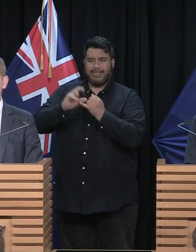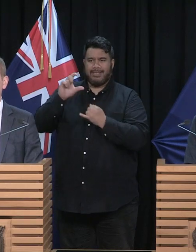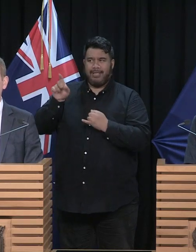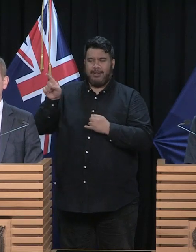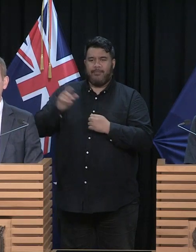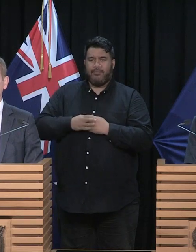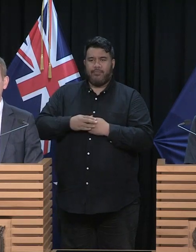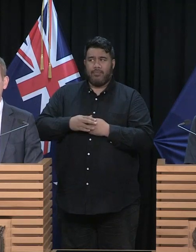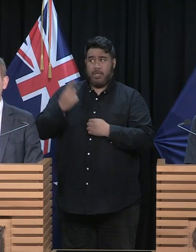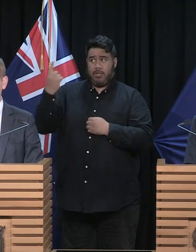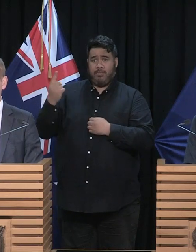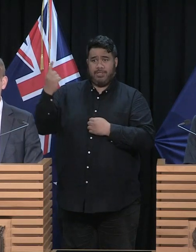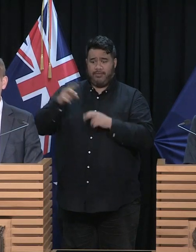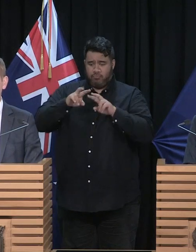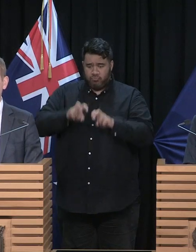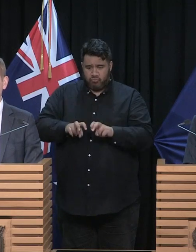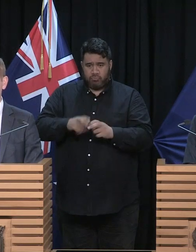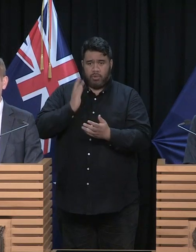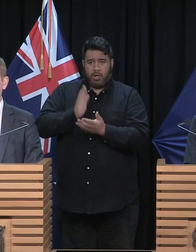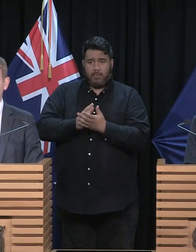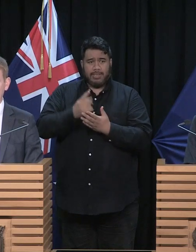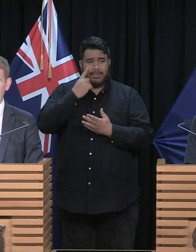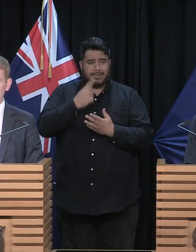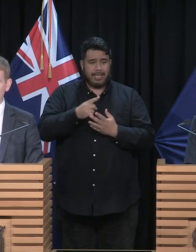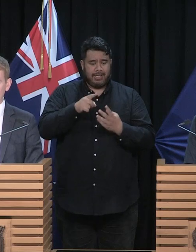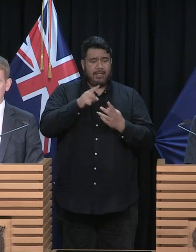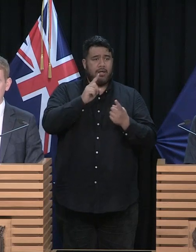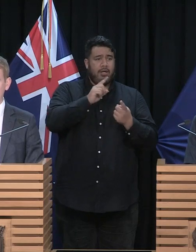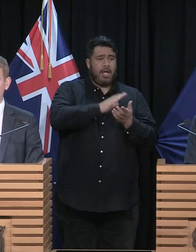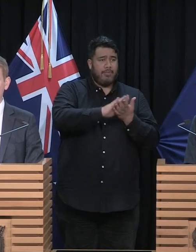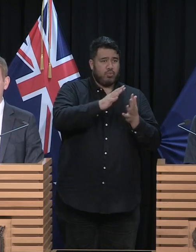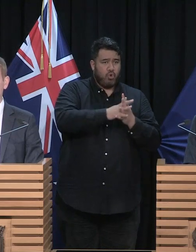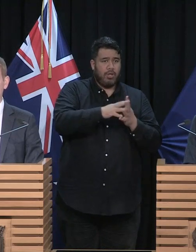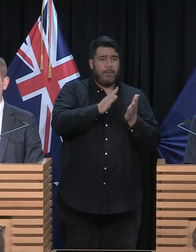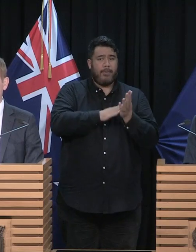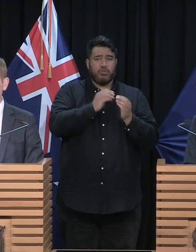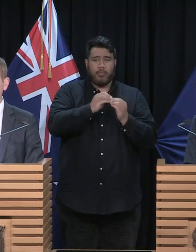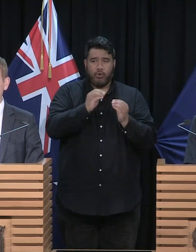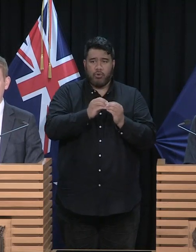they have through the State Services Commission. Michael Hearen has found, in his